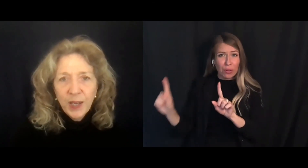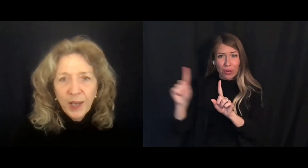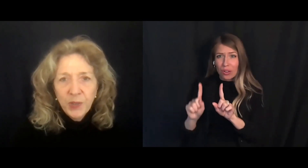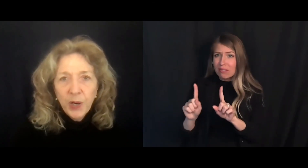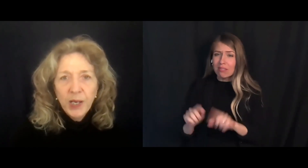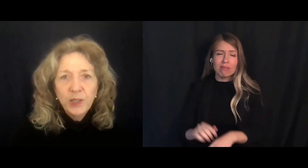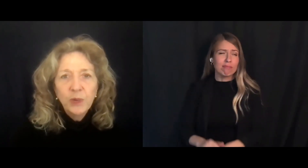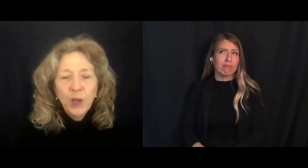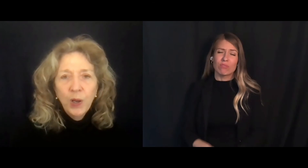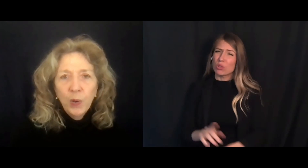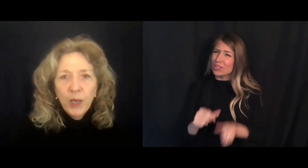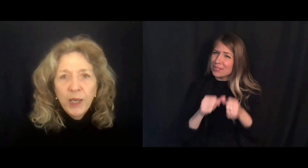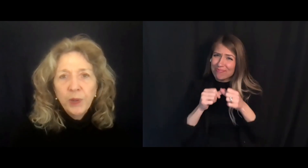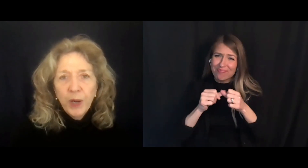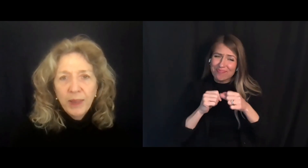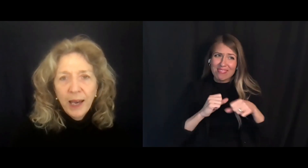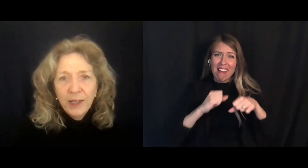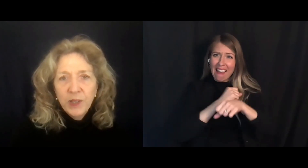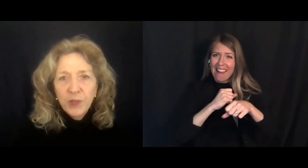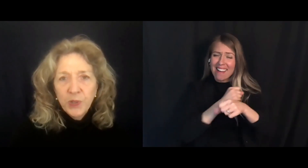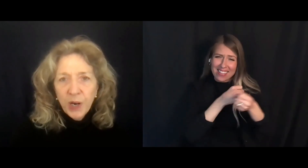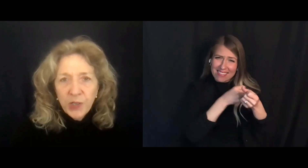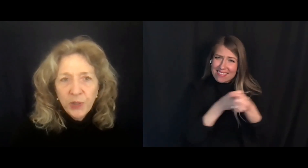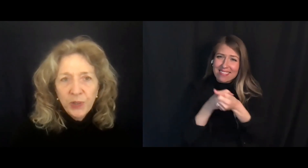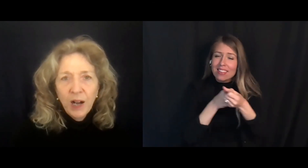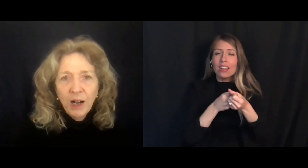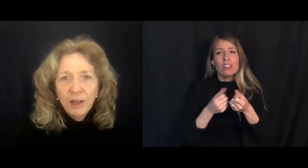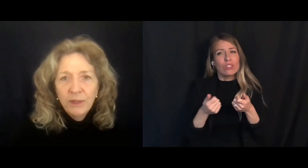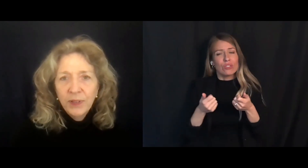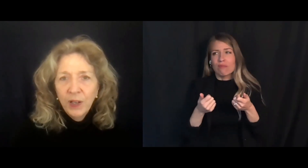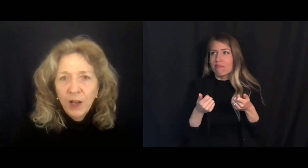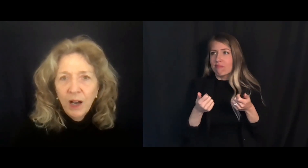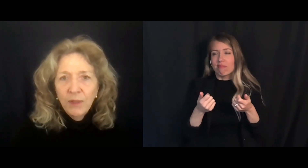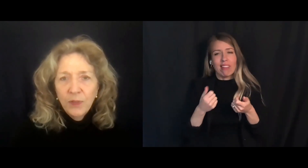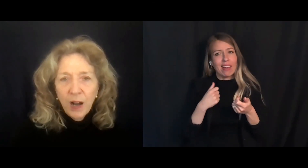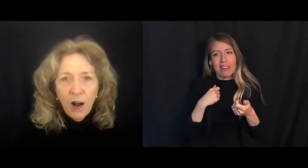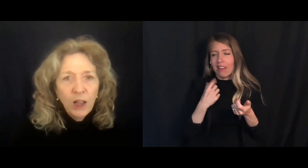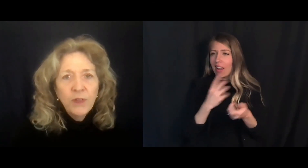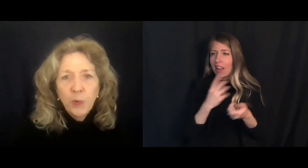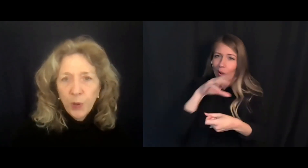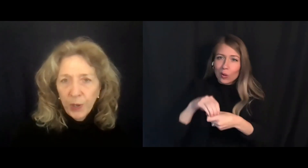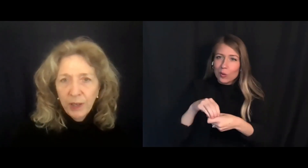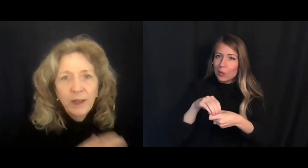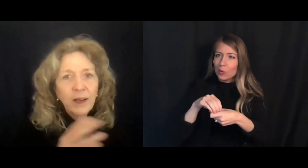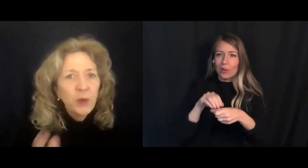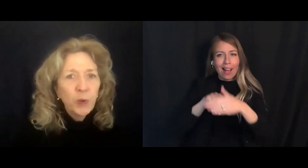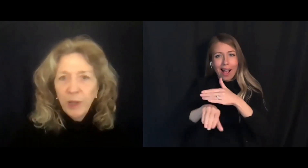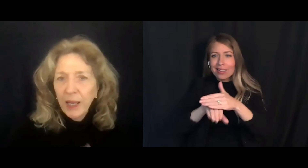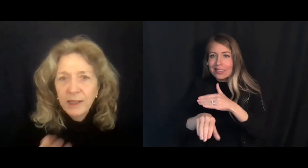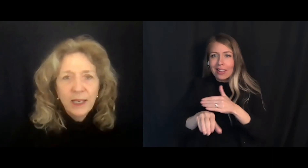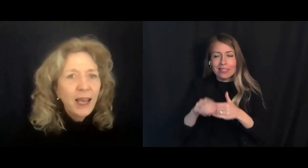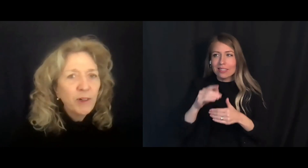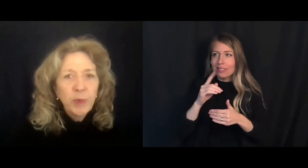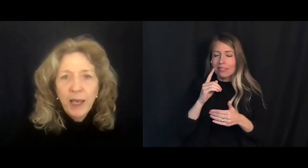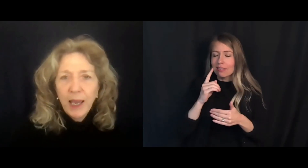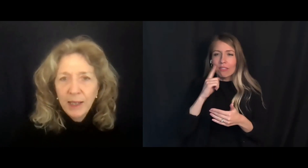and try to integrate that into the structure of all of the work plans that everybody has,